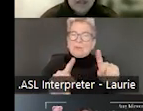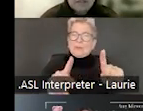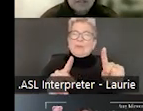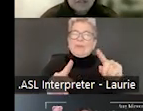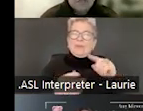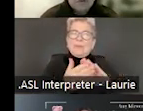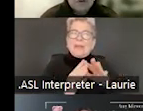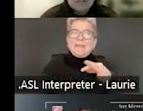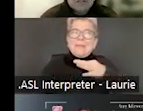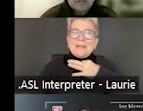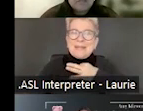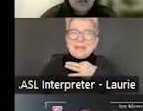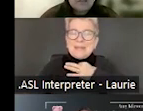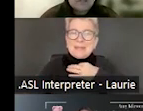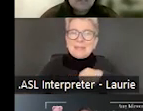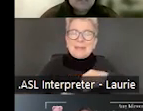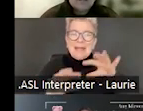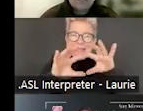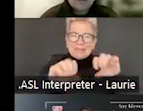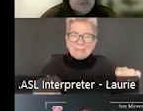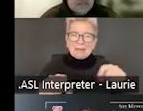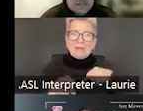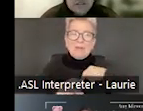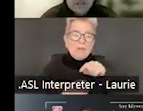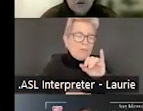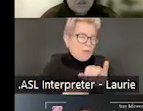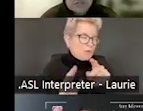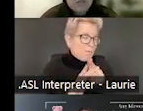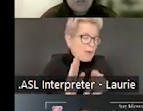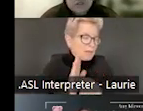and dismantle policies and practices that don't necessarily always serve our